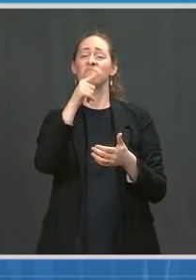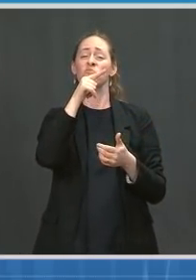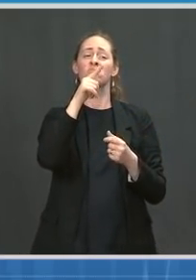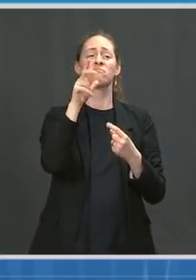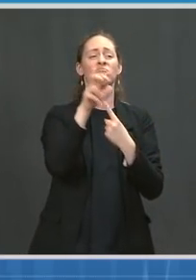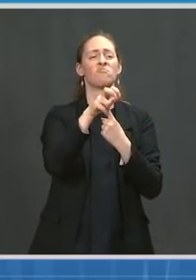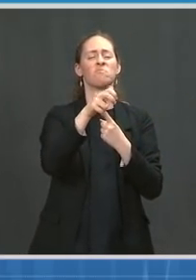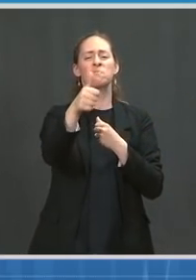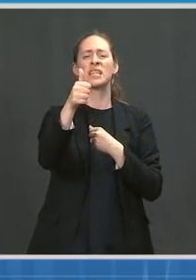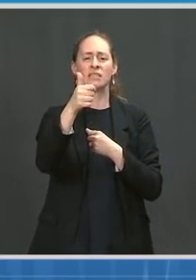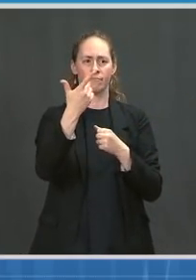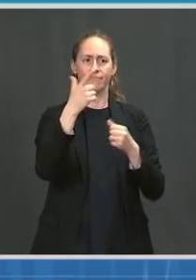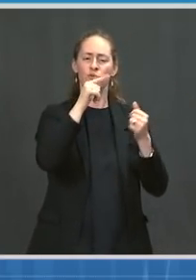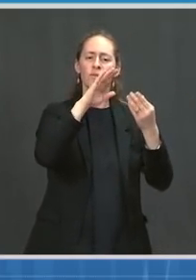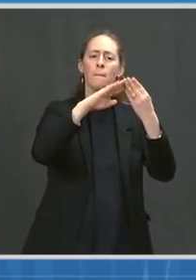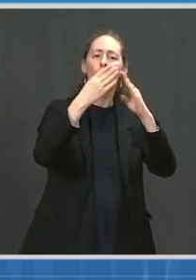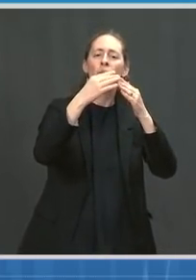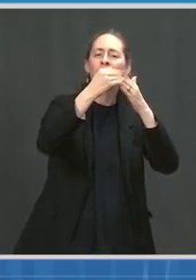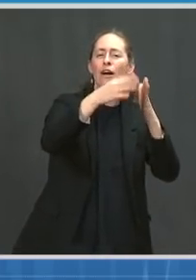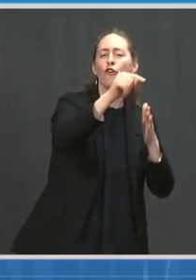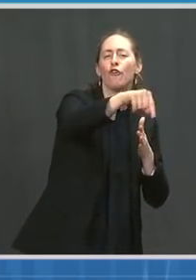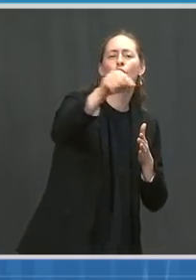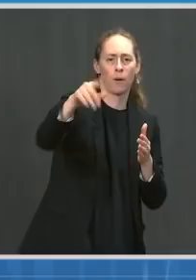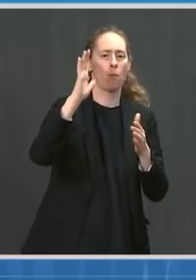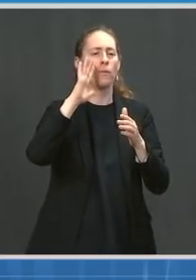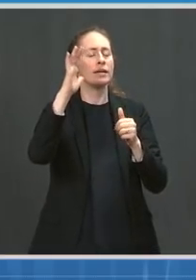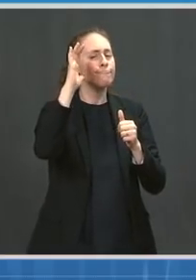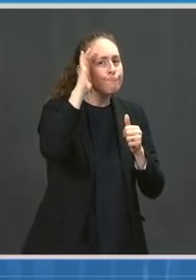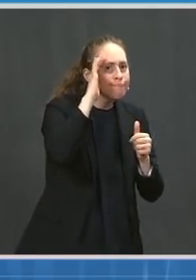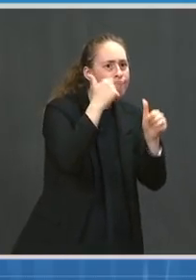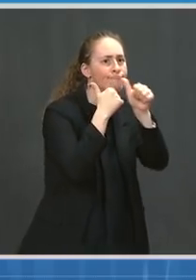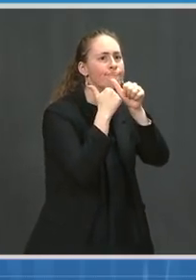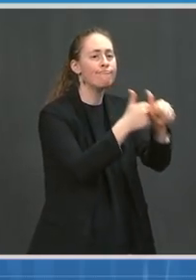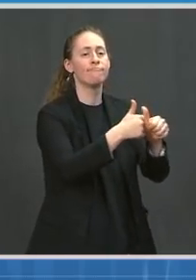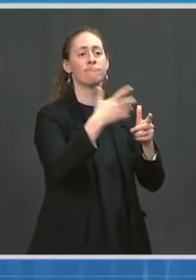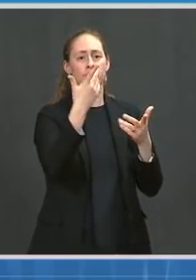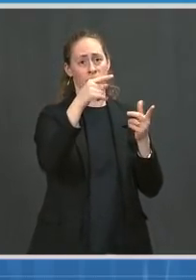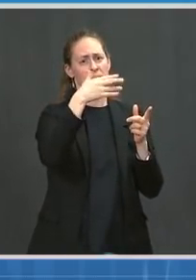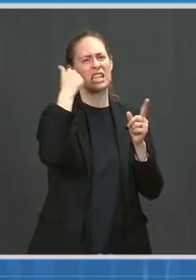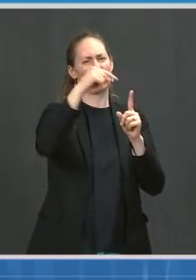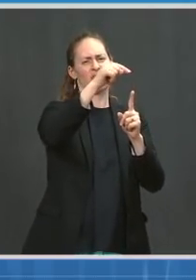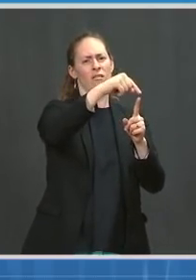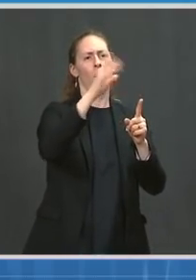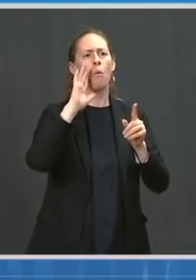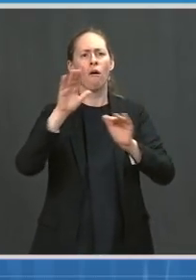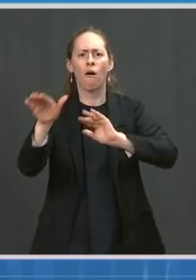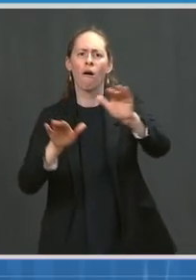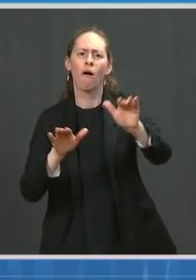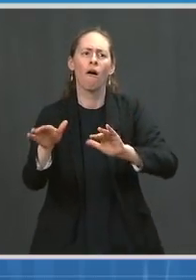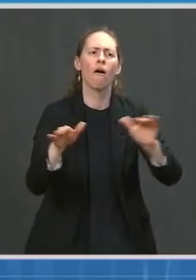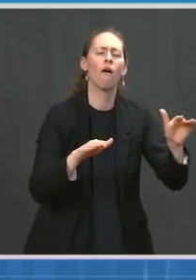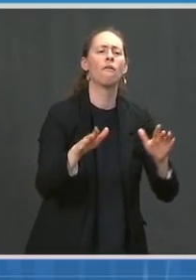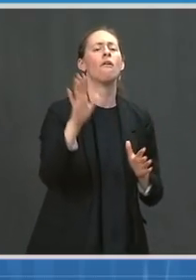on issues like whether they should get vaccinated. And we're ramping up our targeted paid media efforts